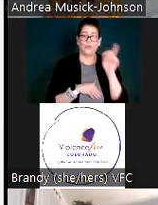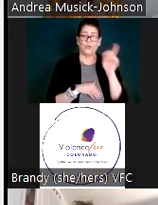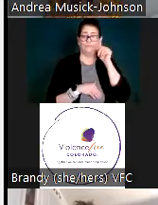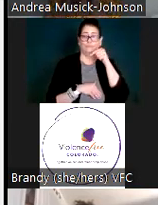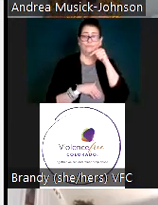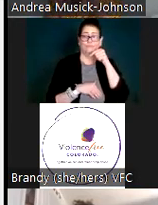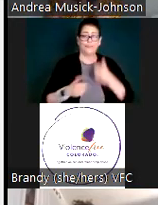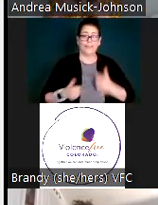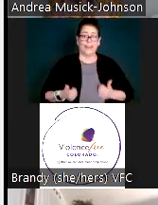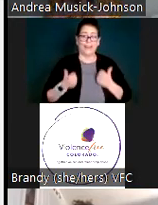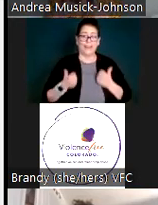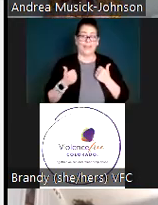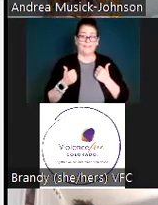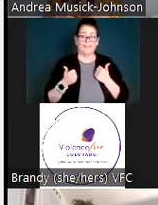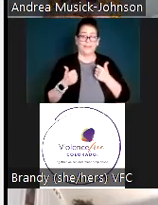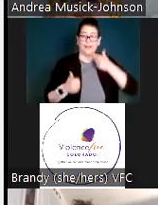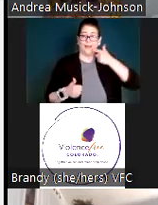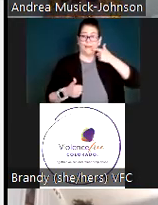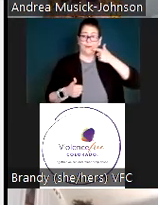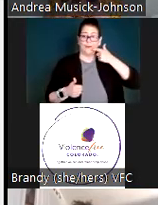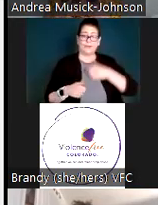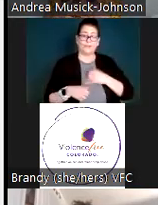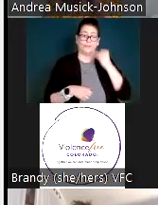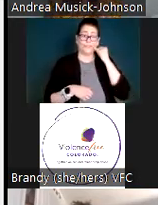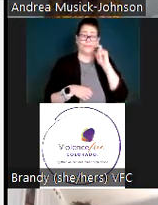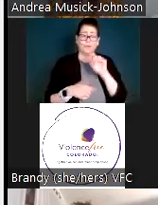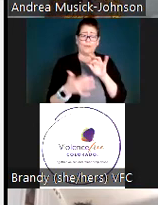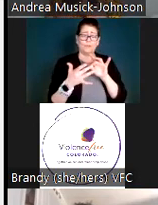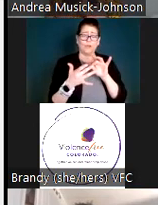And also if you need to contact Robert or myself and you don't wanna go through